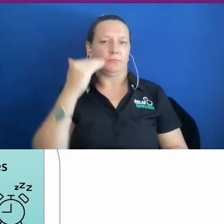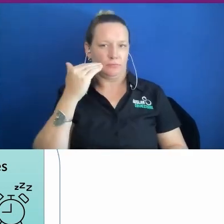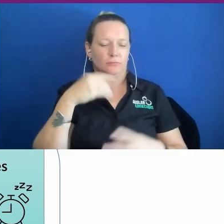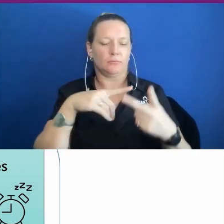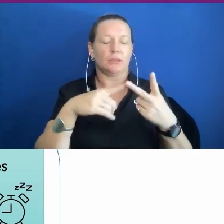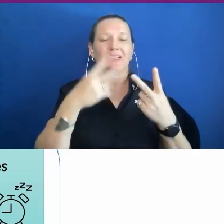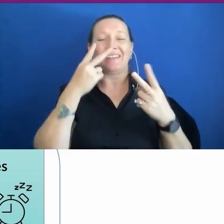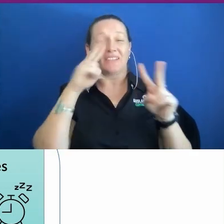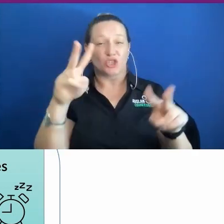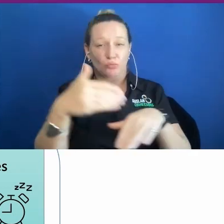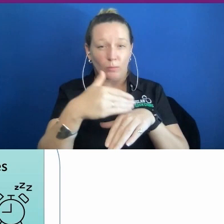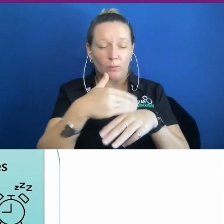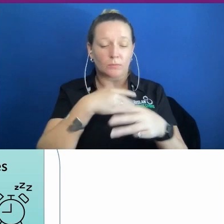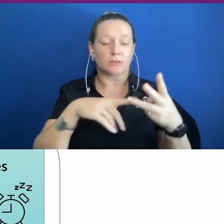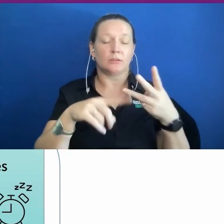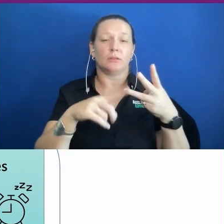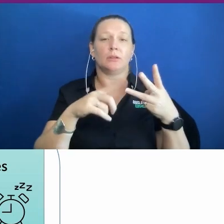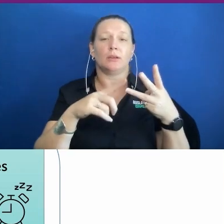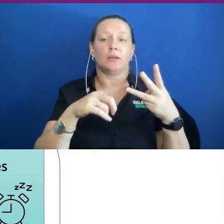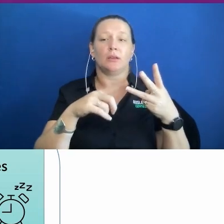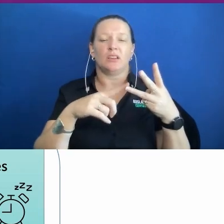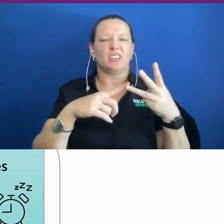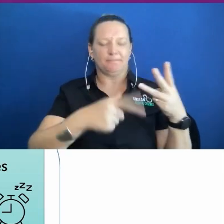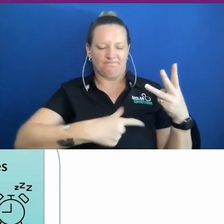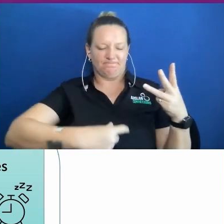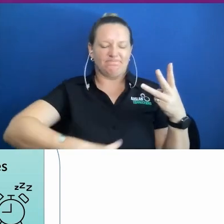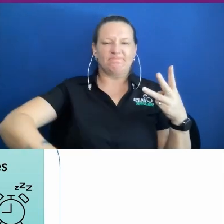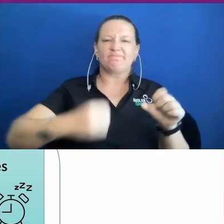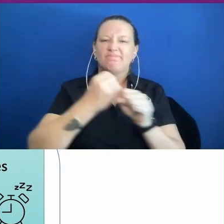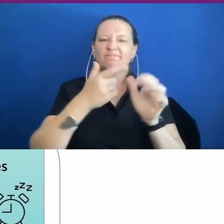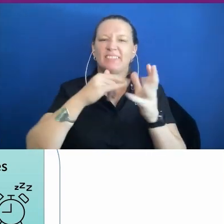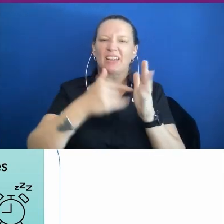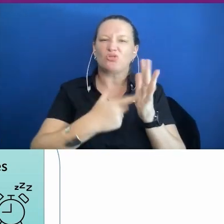many have issues with gastrointestinal concerns, sleep disturbances and so on.